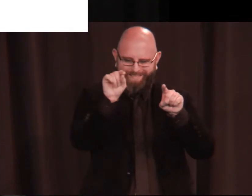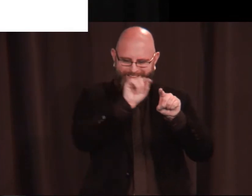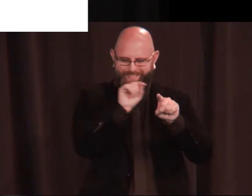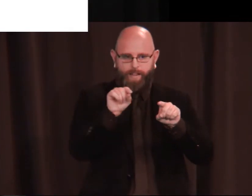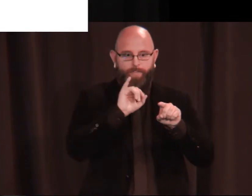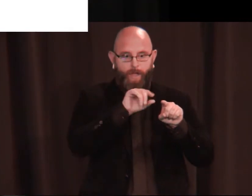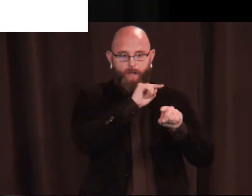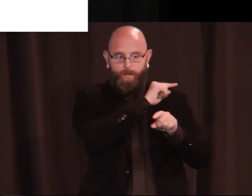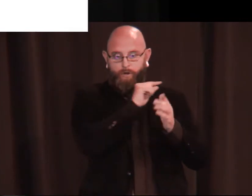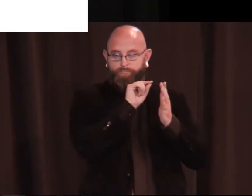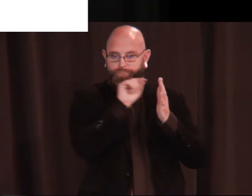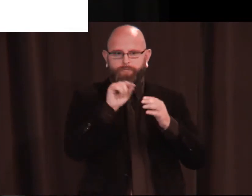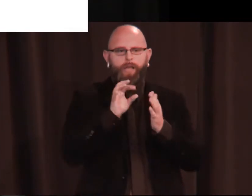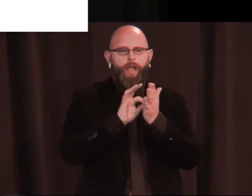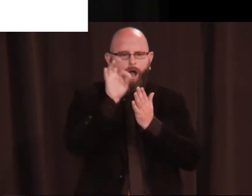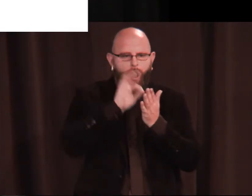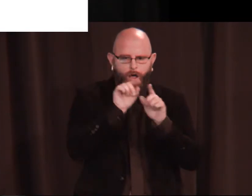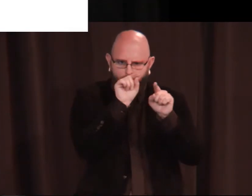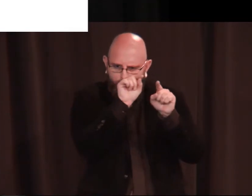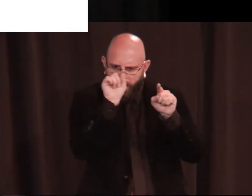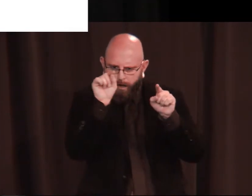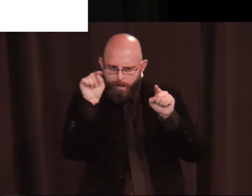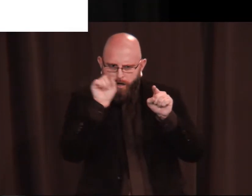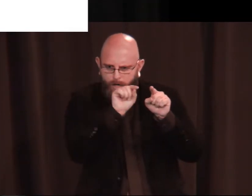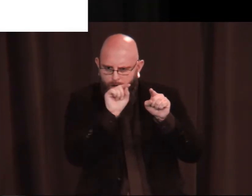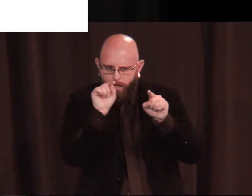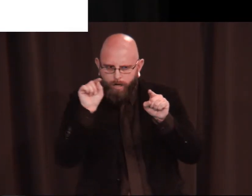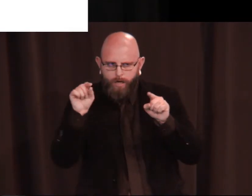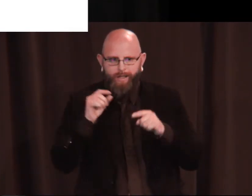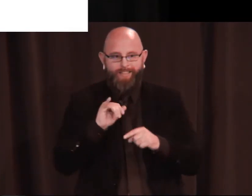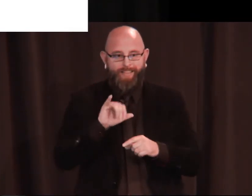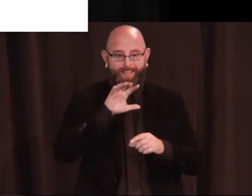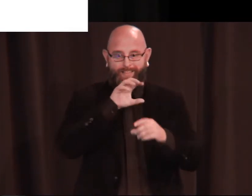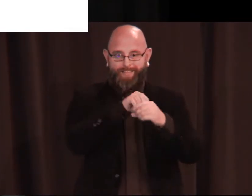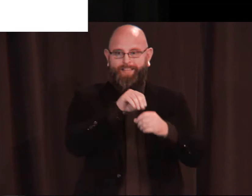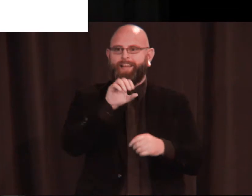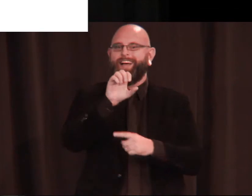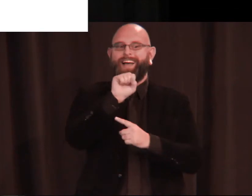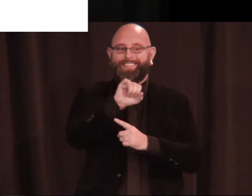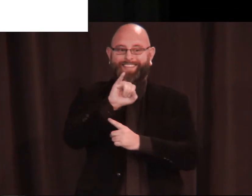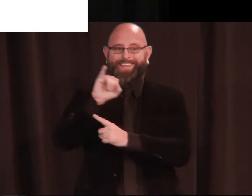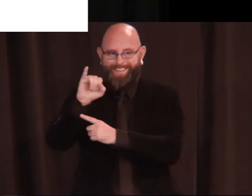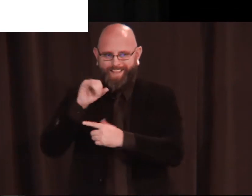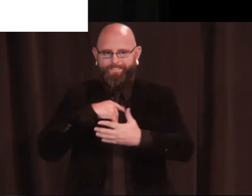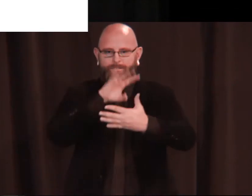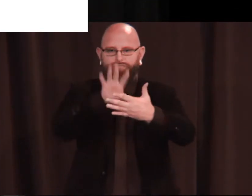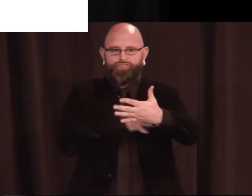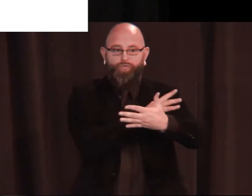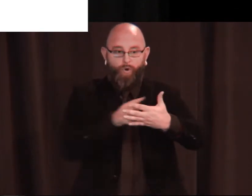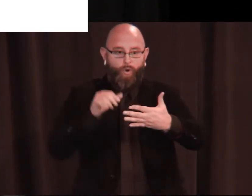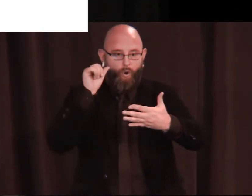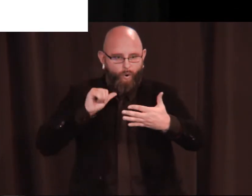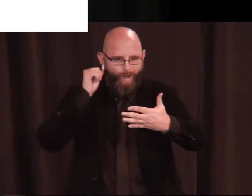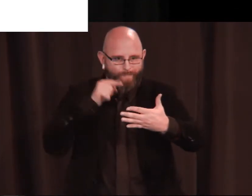and the thing to notice with this SII count the dots audiogram is you'll see some of the dots are more tightly clustered together